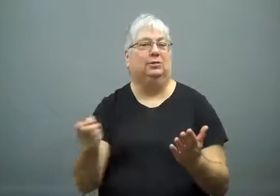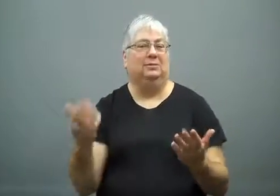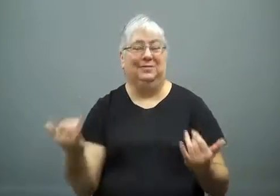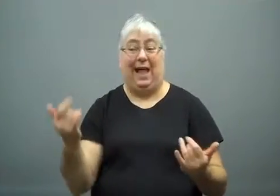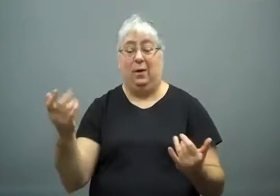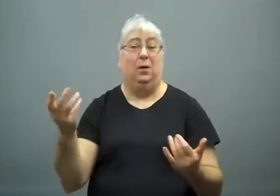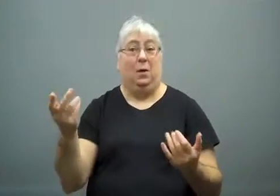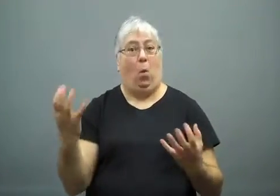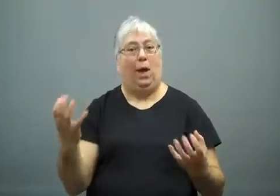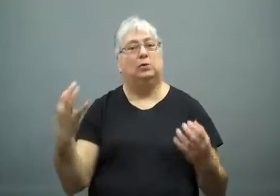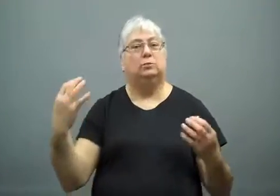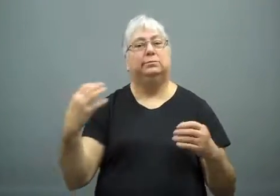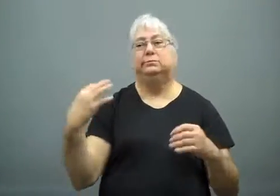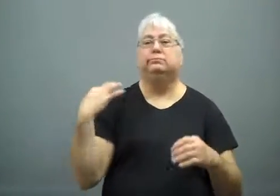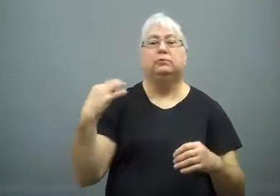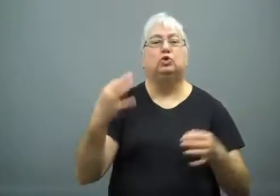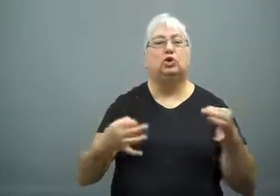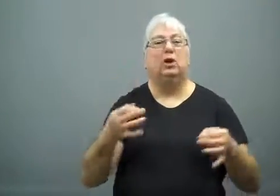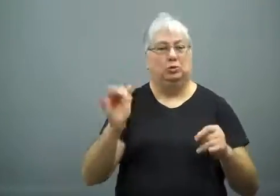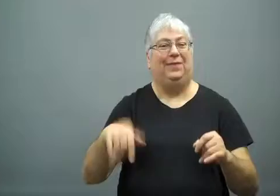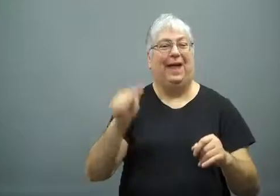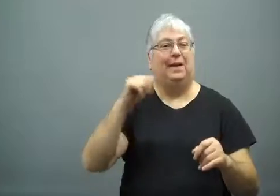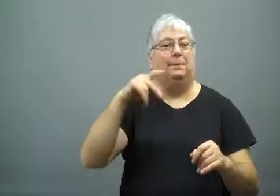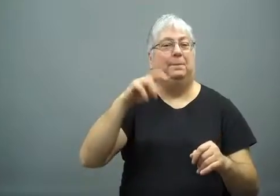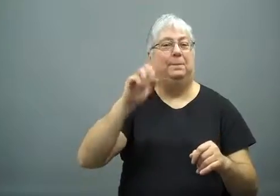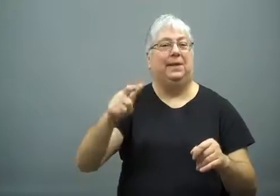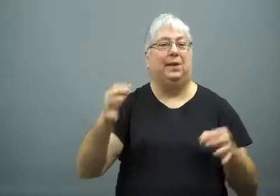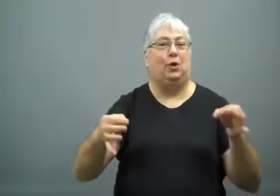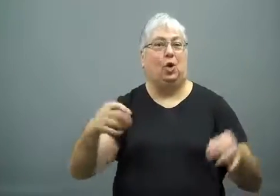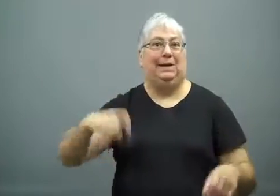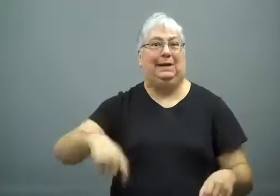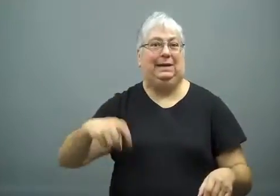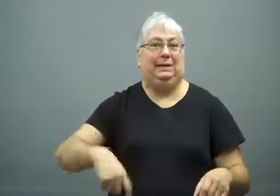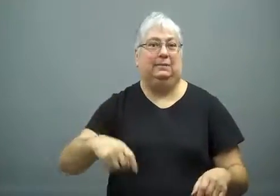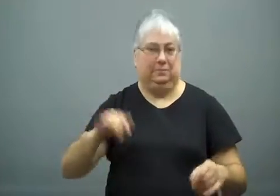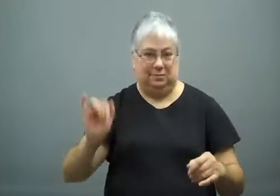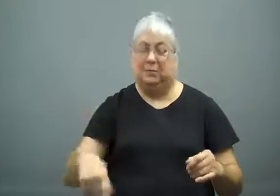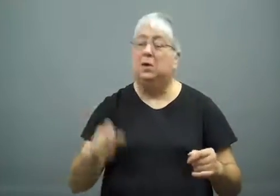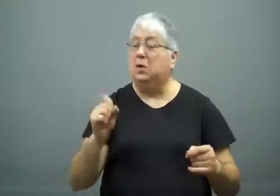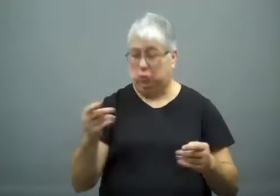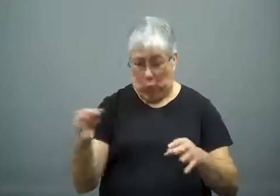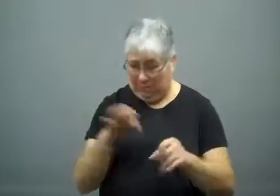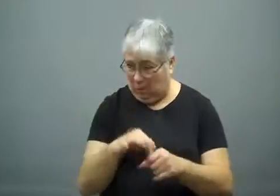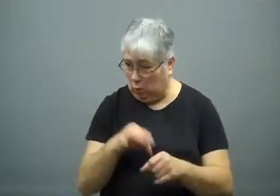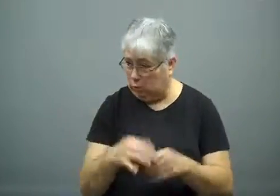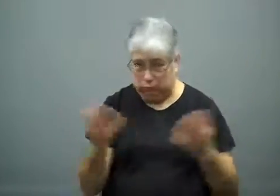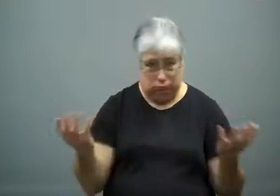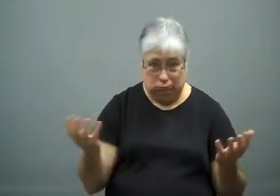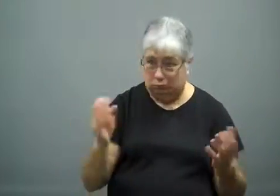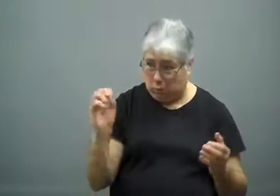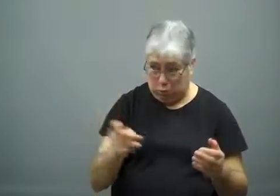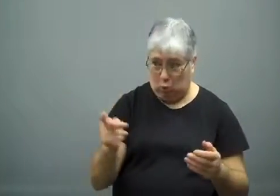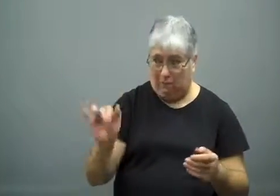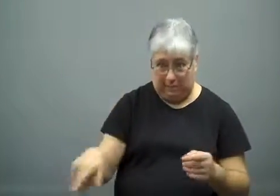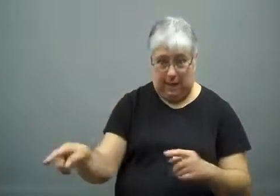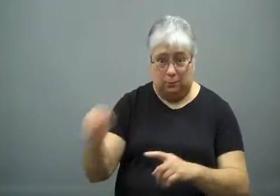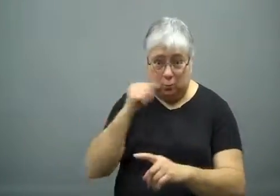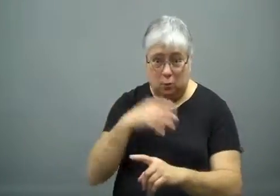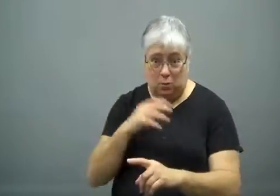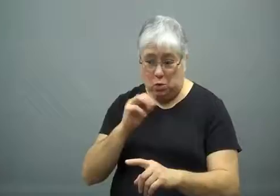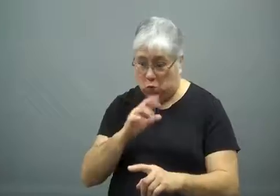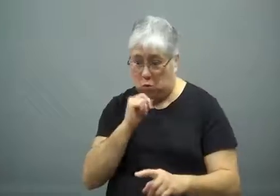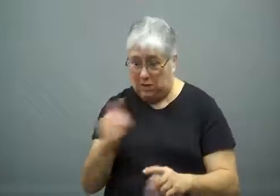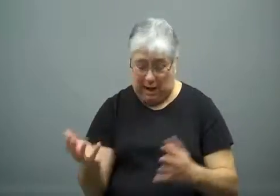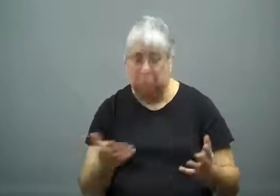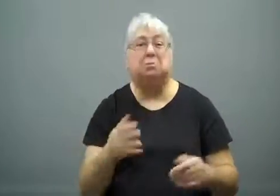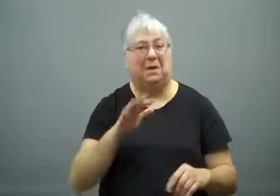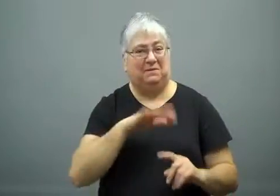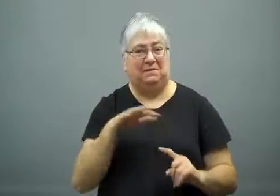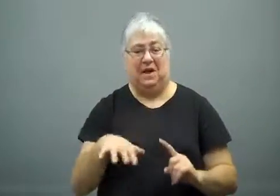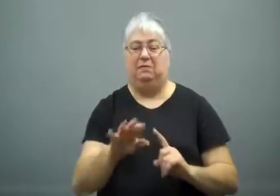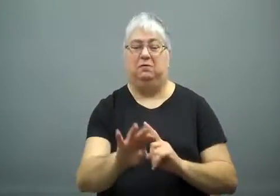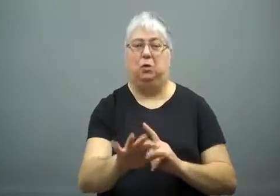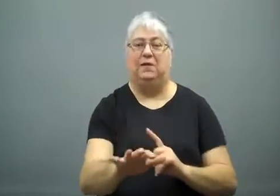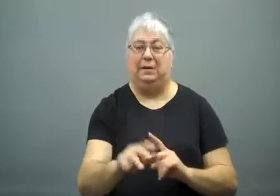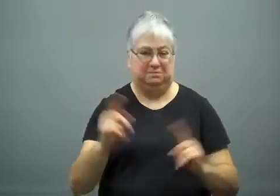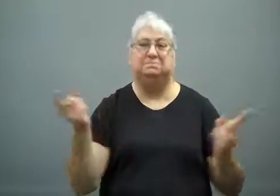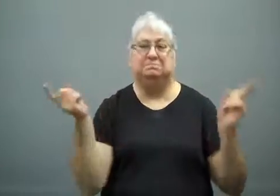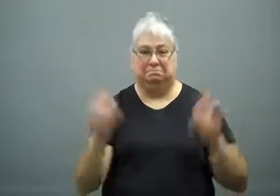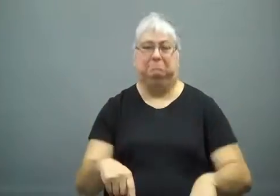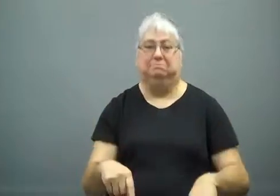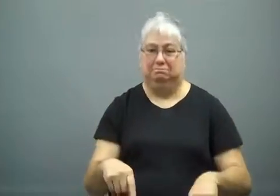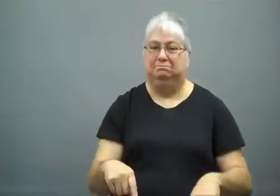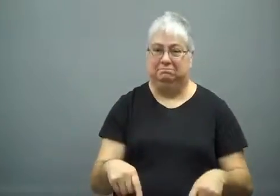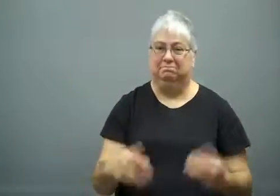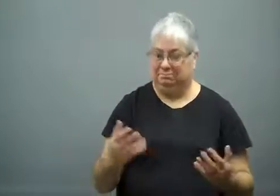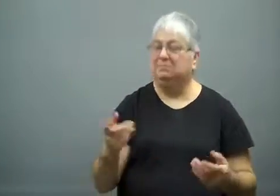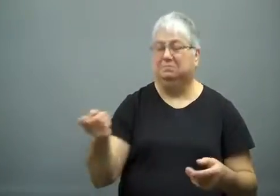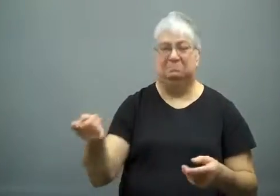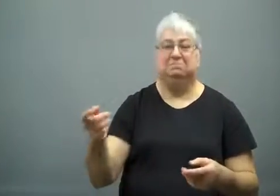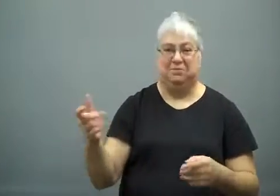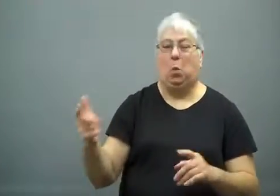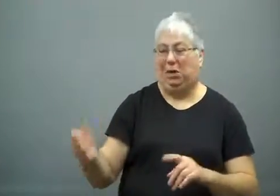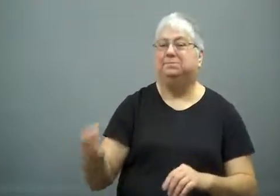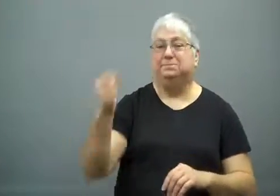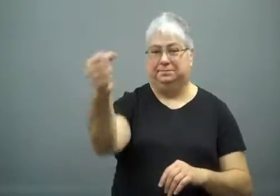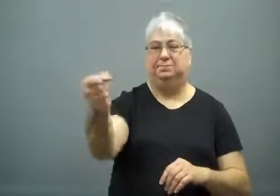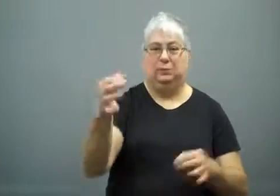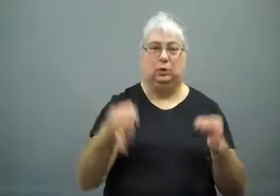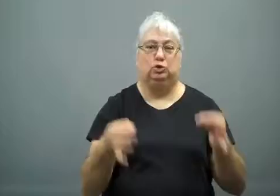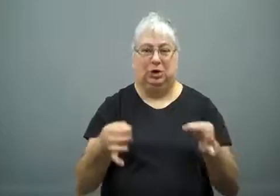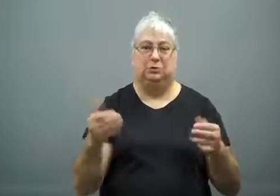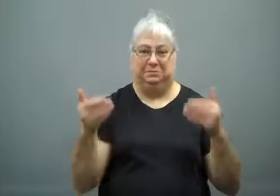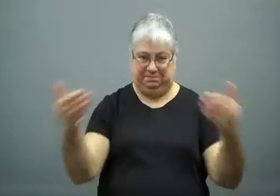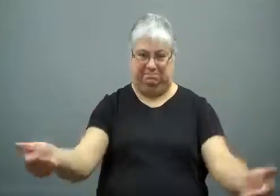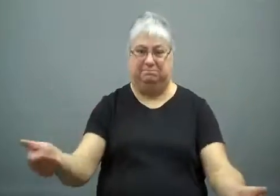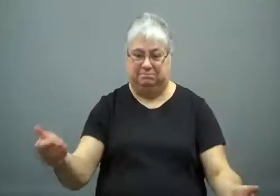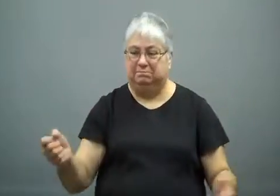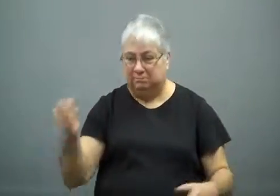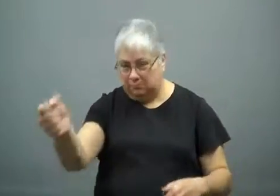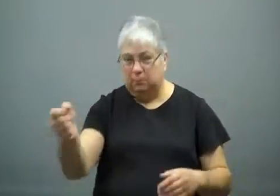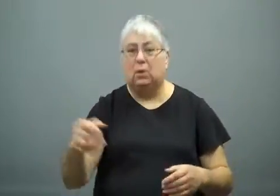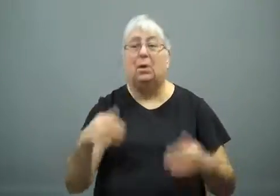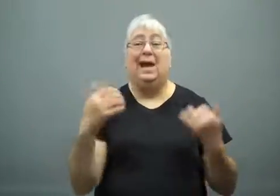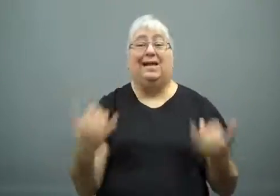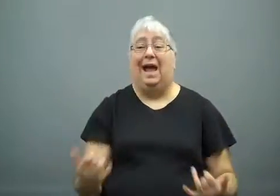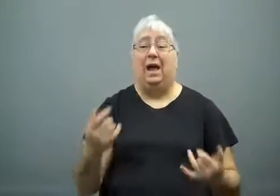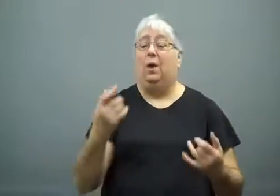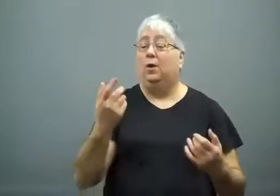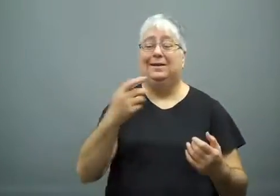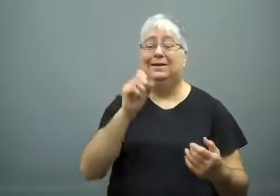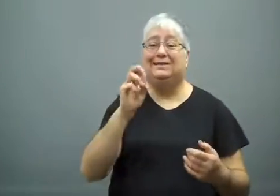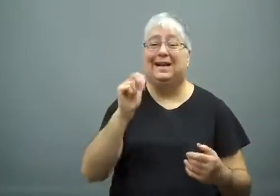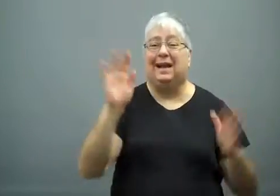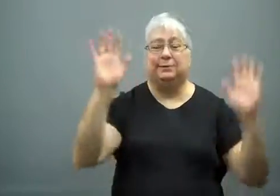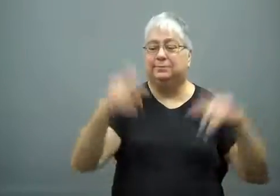for one of the appeals court vacancies. 55 voted to confirm.